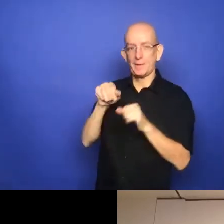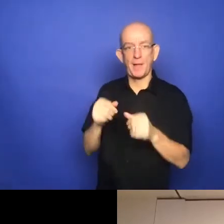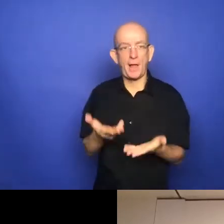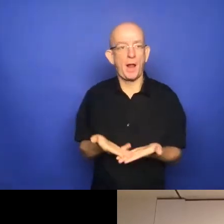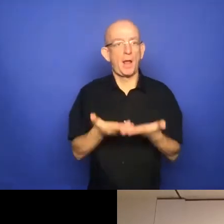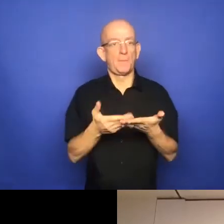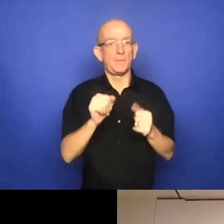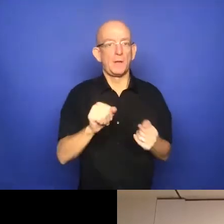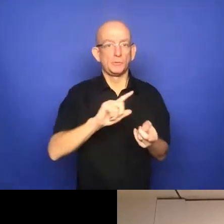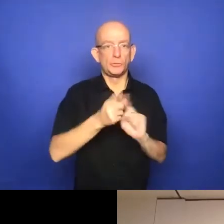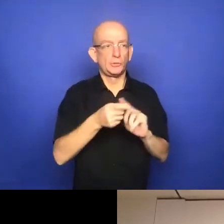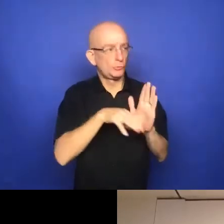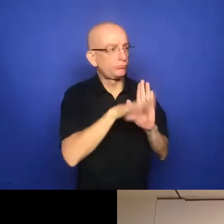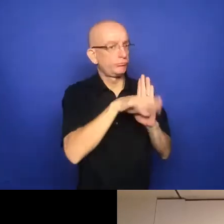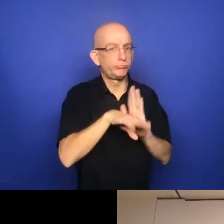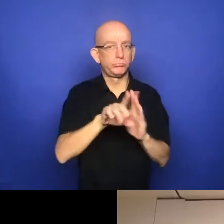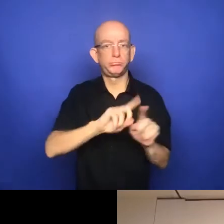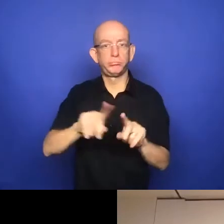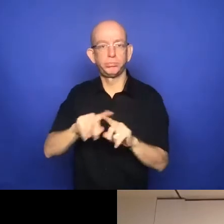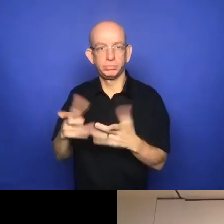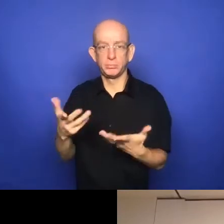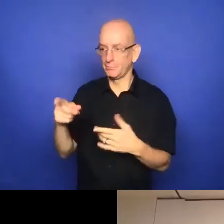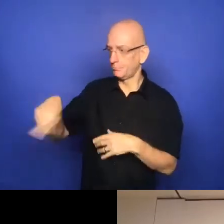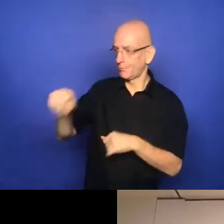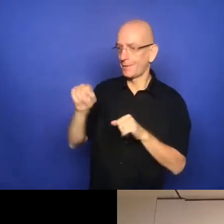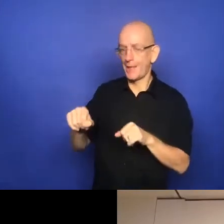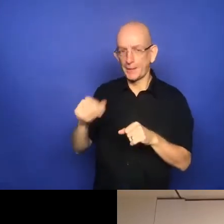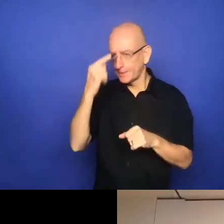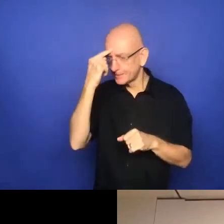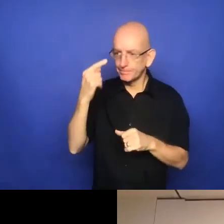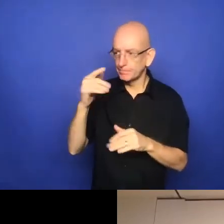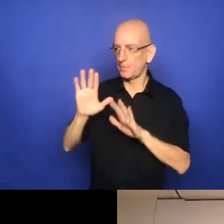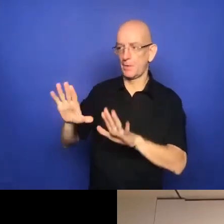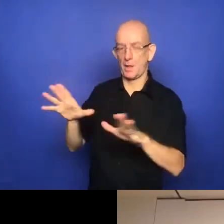can contribute to the larger community including the statisticians